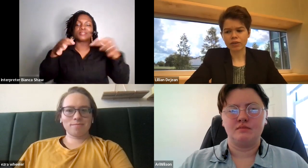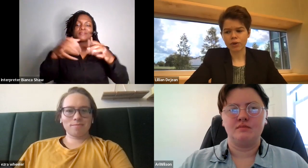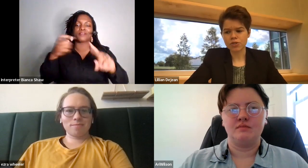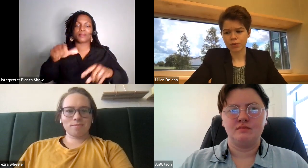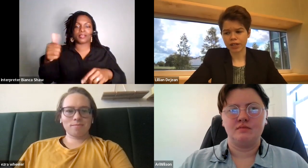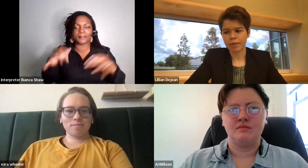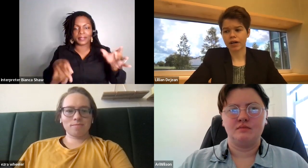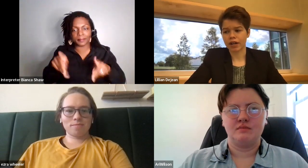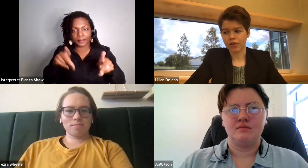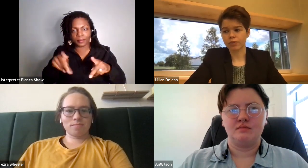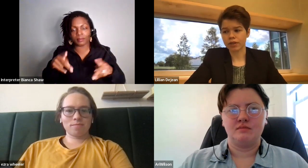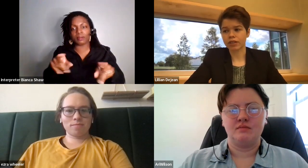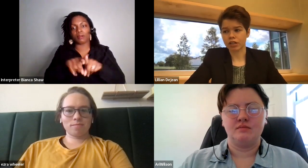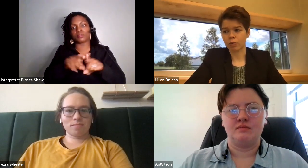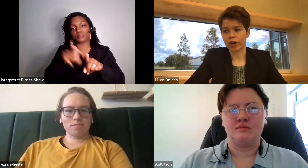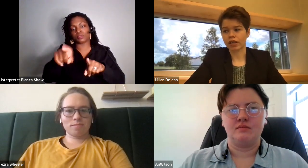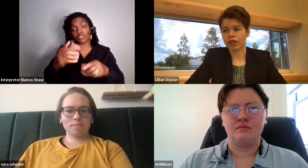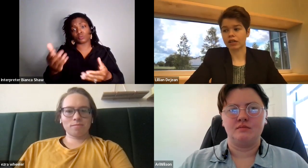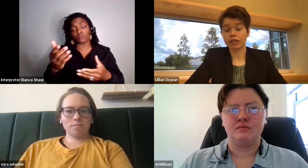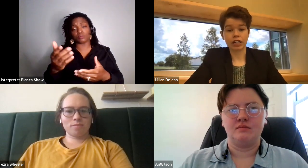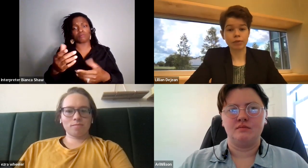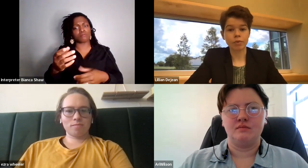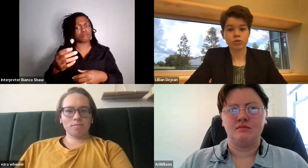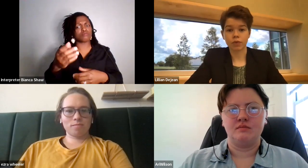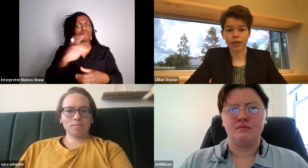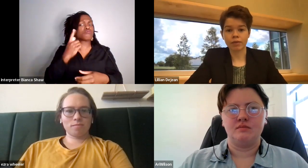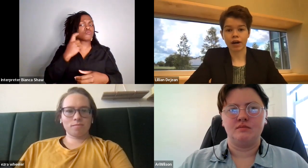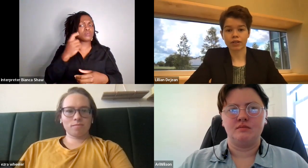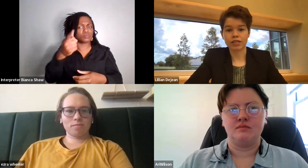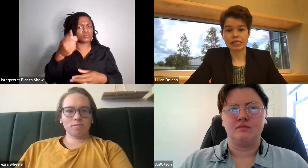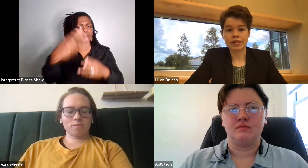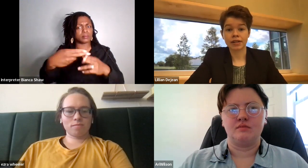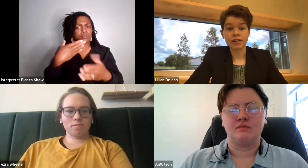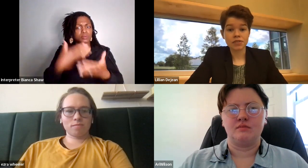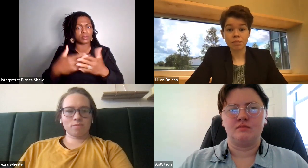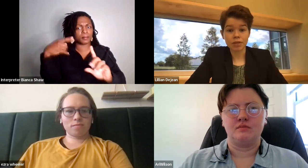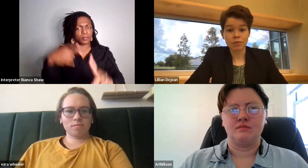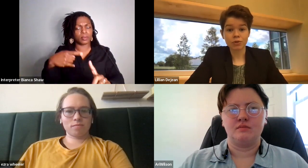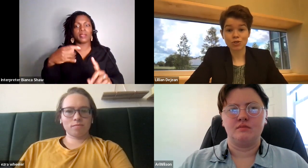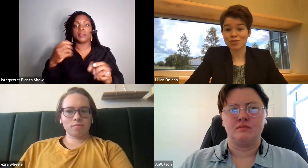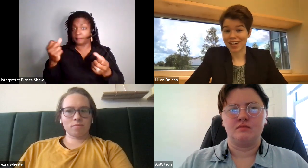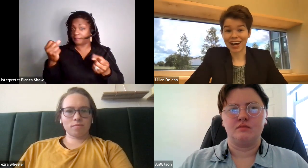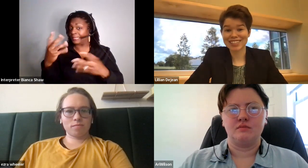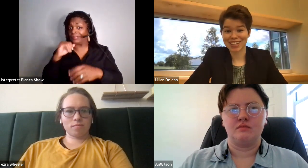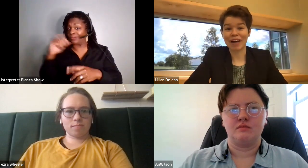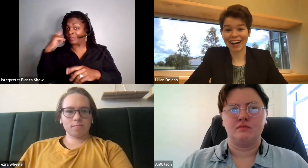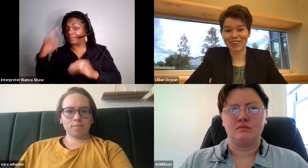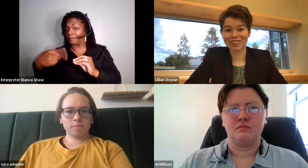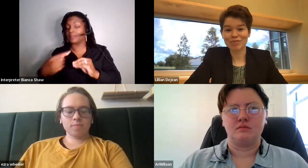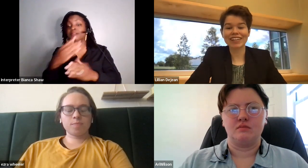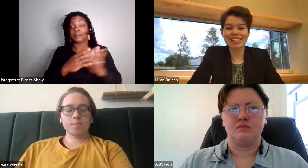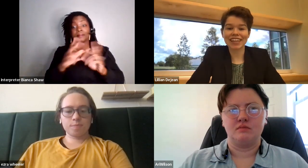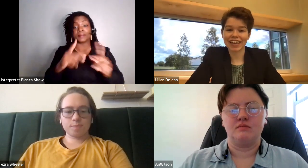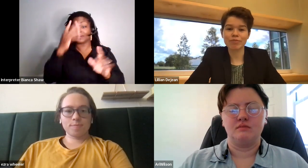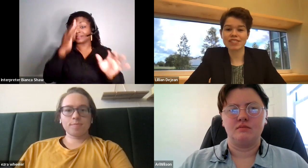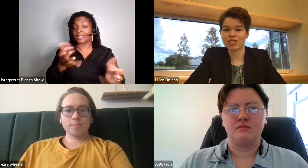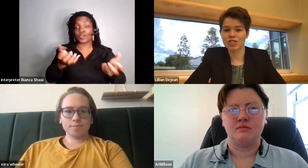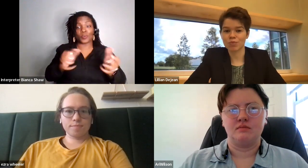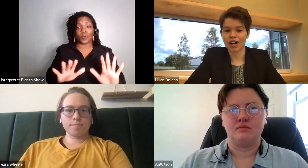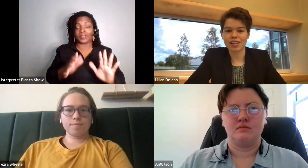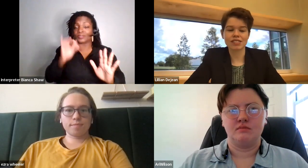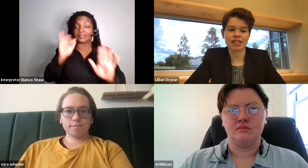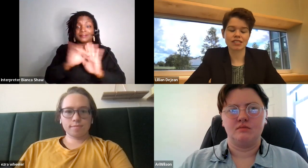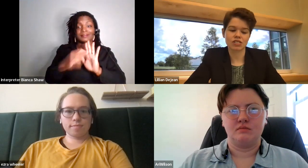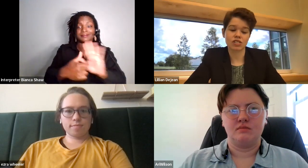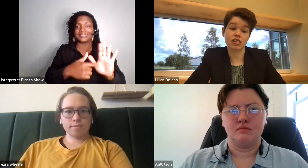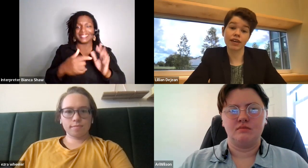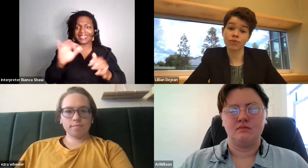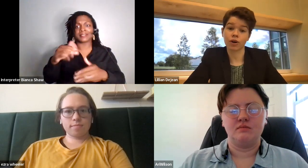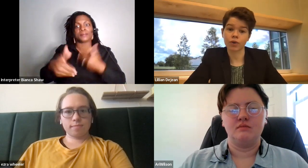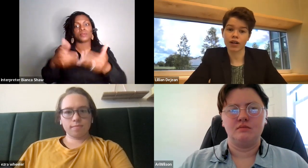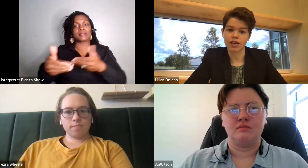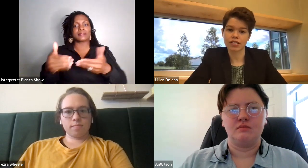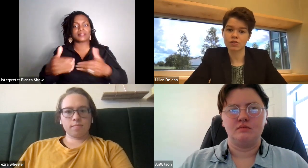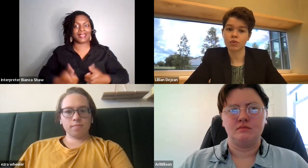And I think you also bring up another really good point that a lot of people don't think about is that some people choose not to come out, because it can be such a process, and such it's a lifelong process.